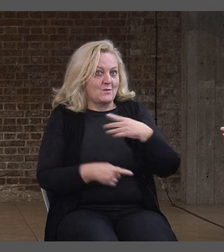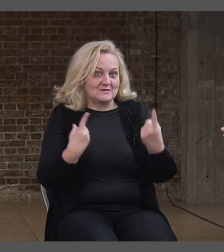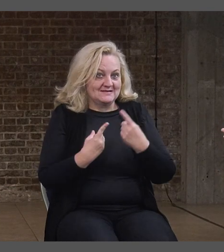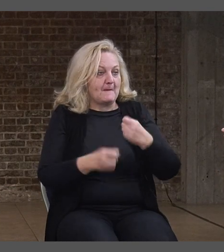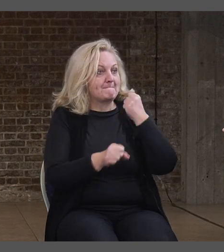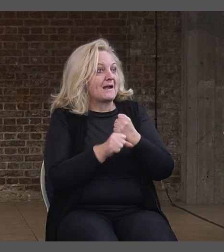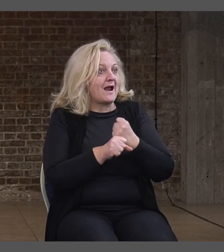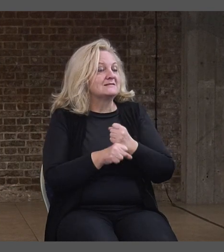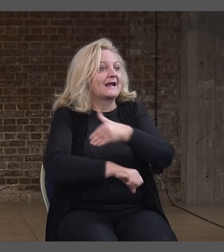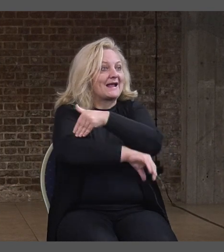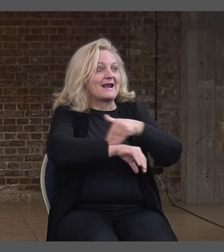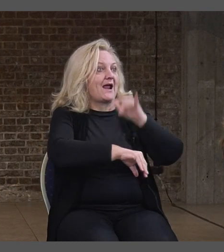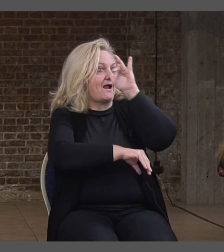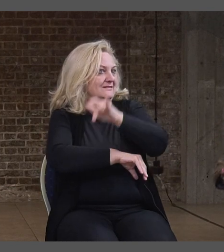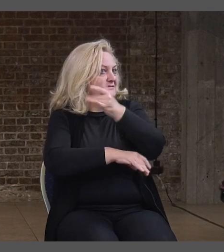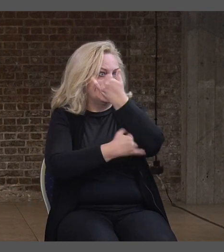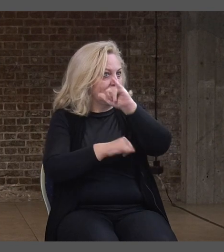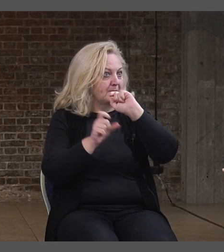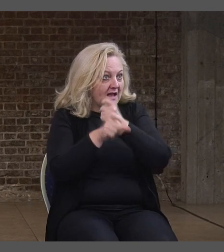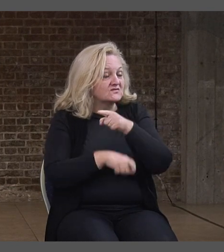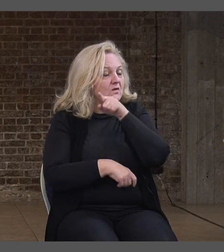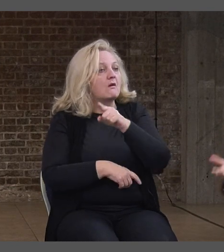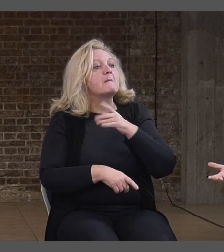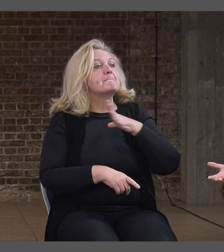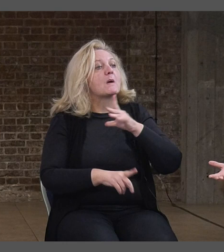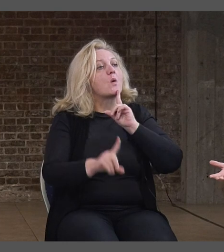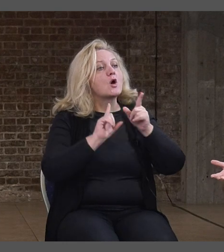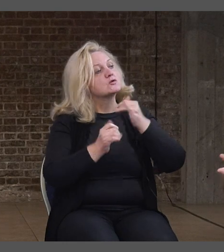when I was working abroad, that I was talking to another person